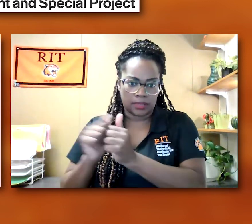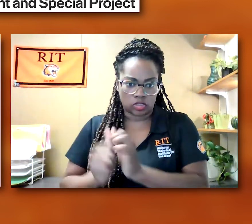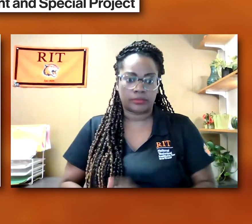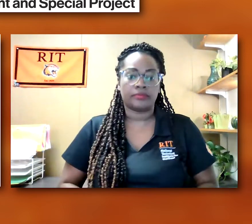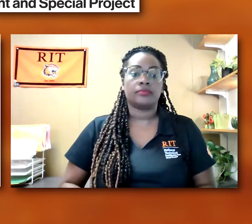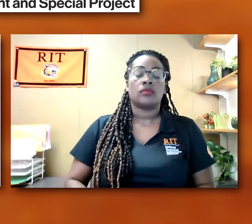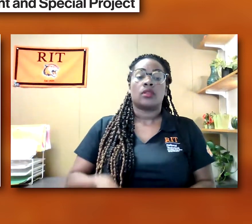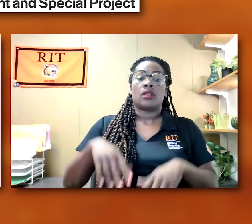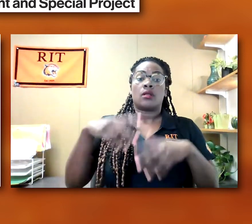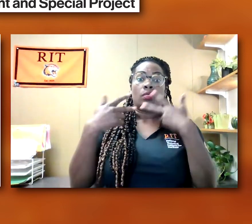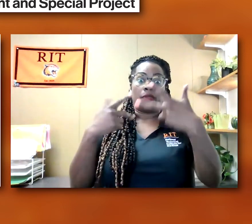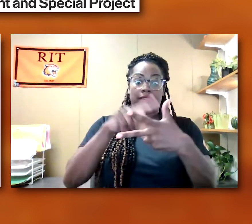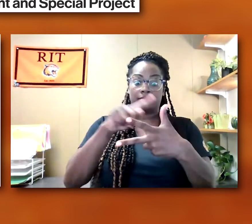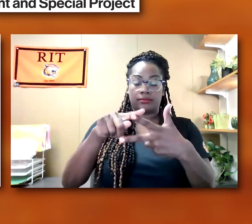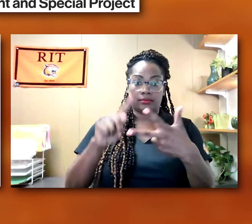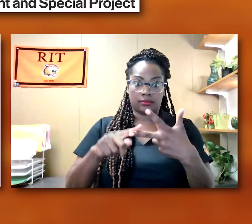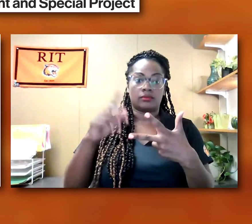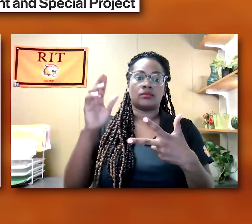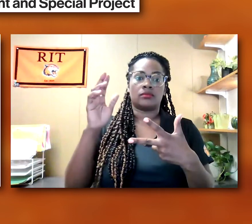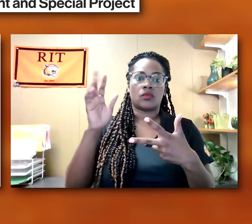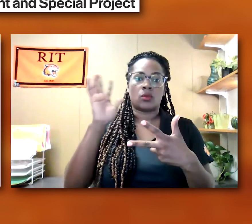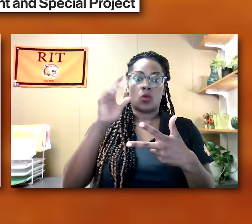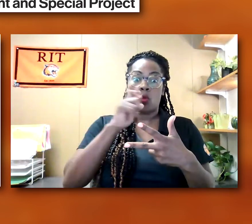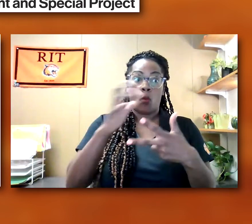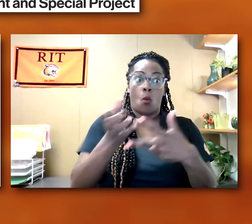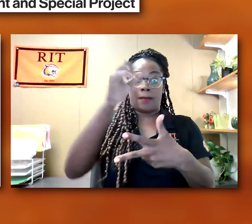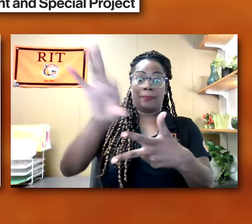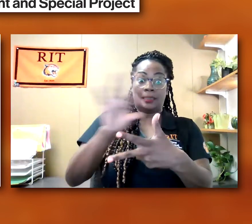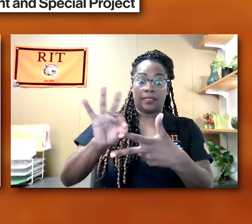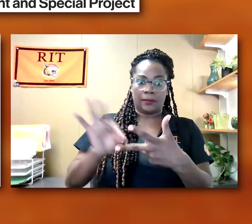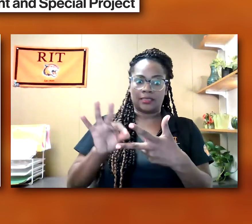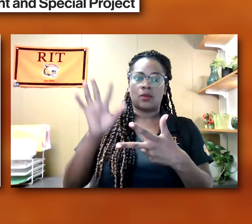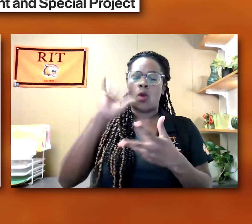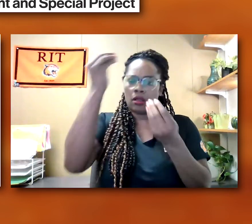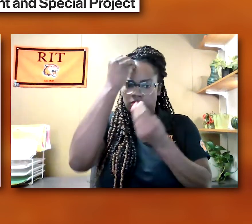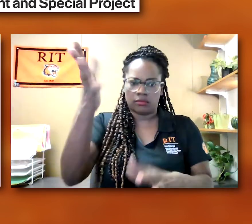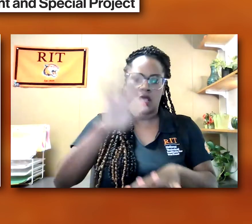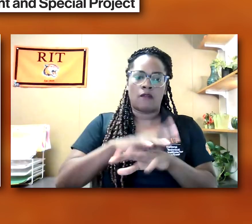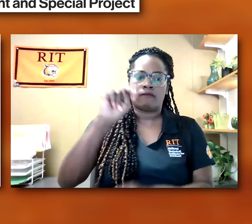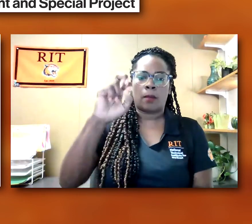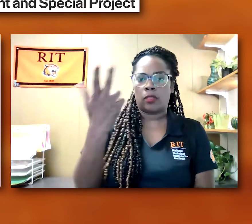If you submit it after that, you won't be accepted as part of the competition and will not be considered.